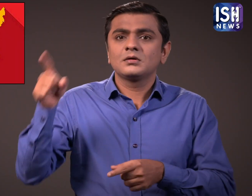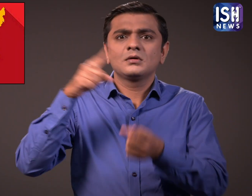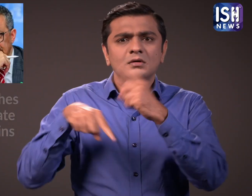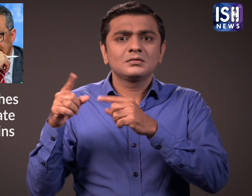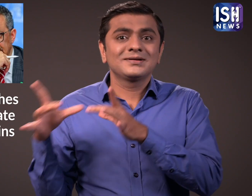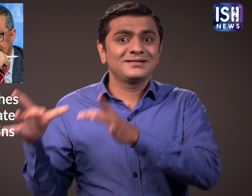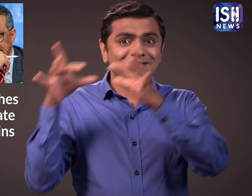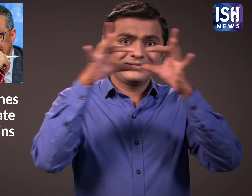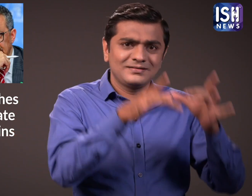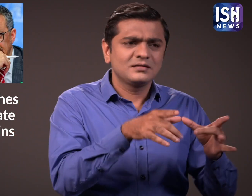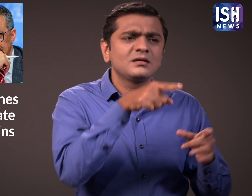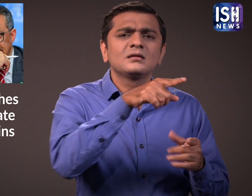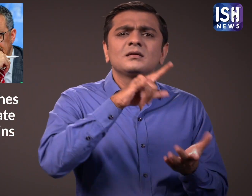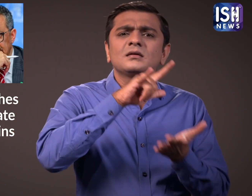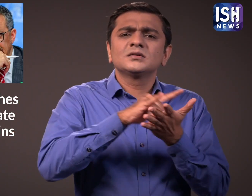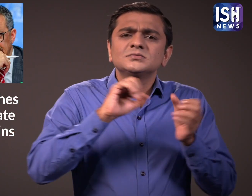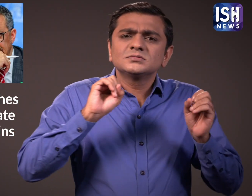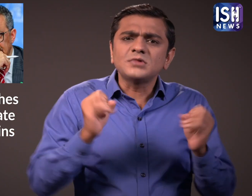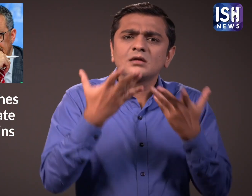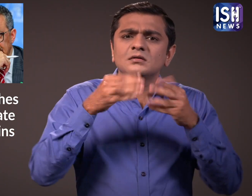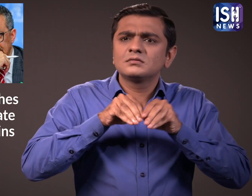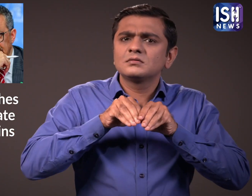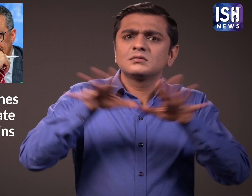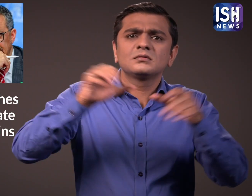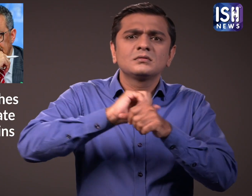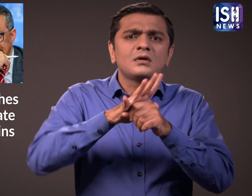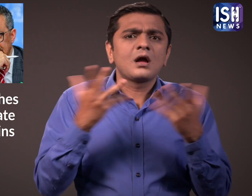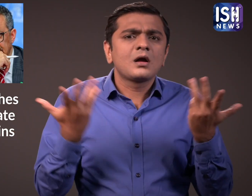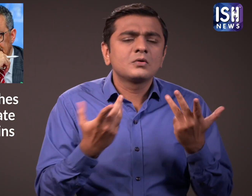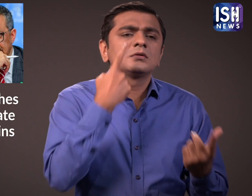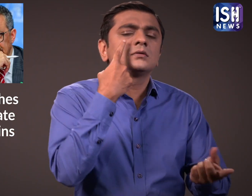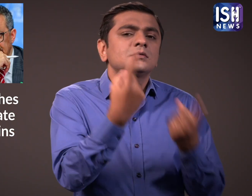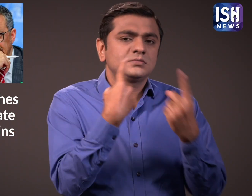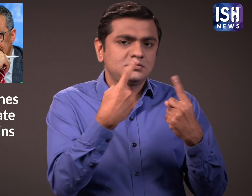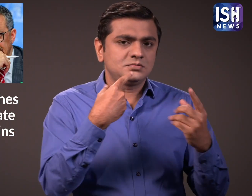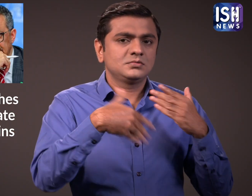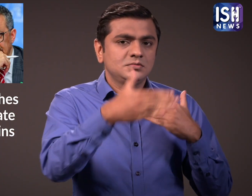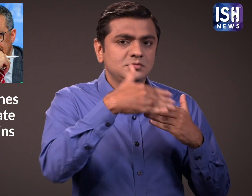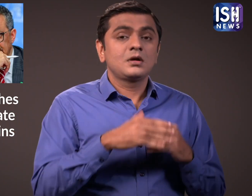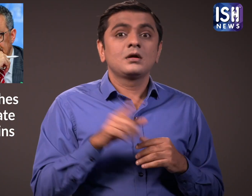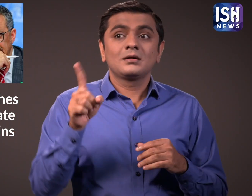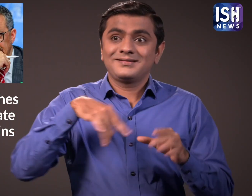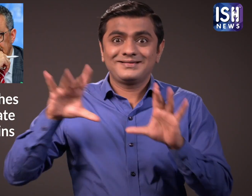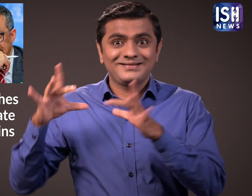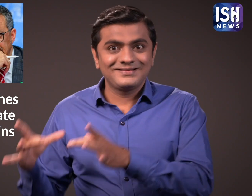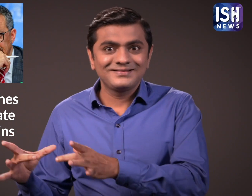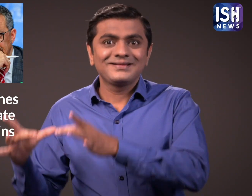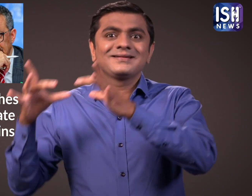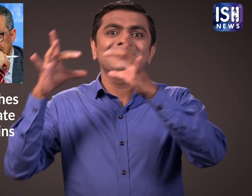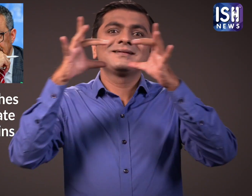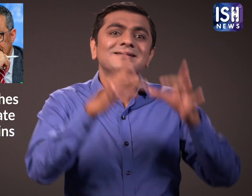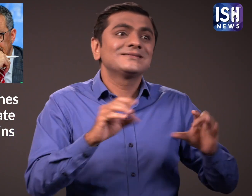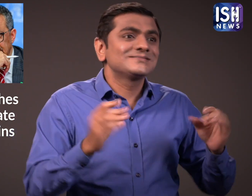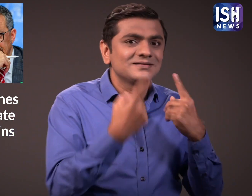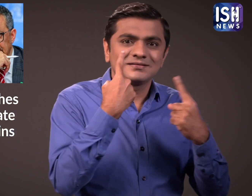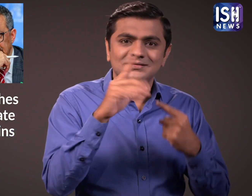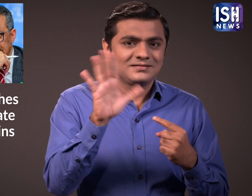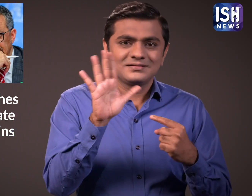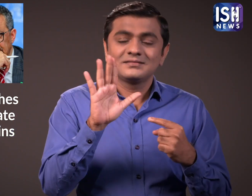The scientists will investigate the origins of the Coronavirus pandemic. On reaching Wuhan, the team would not immediately start the investigations.